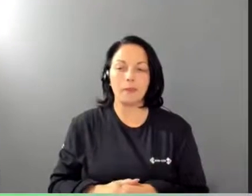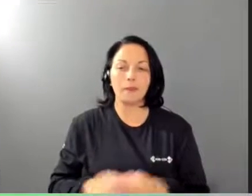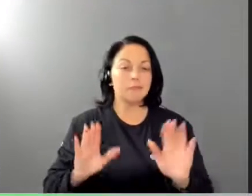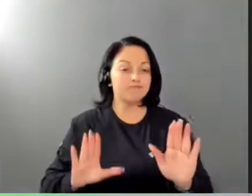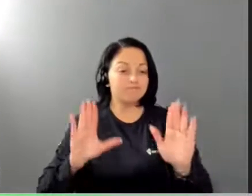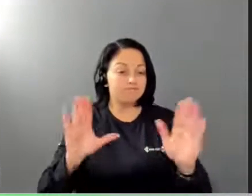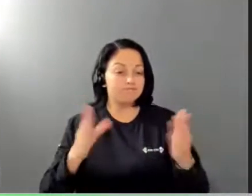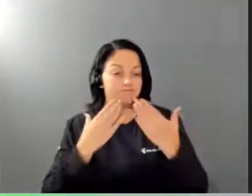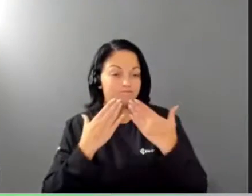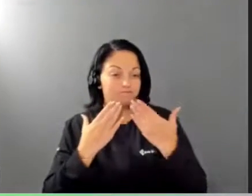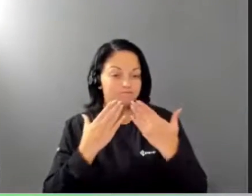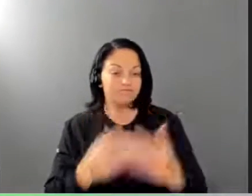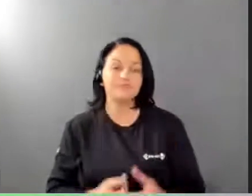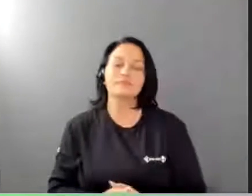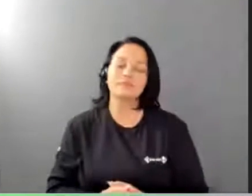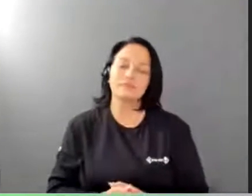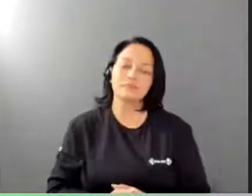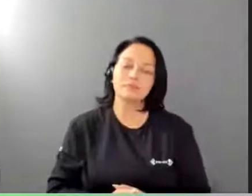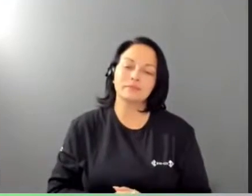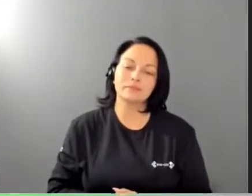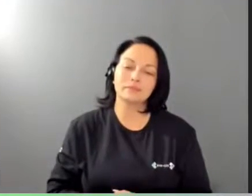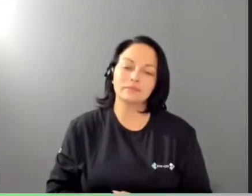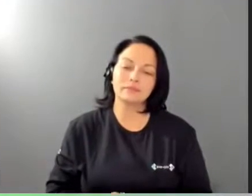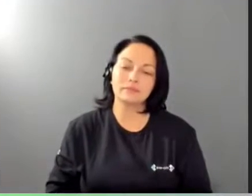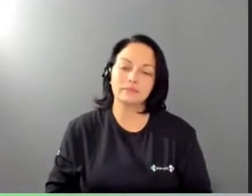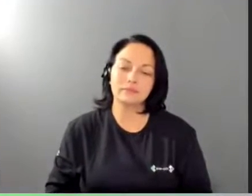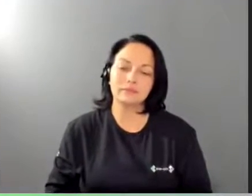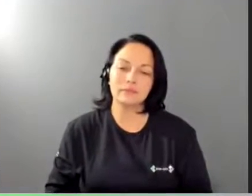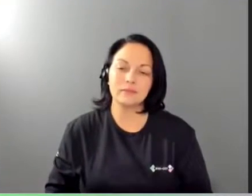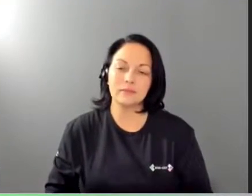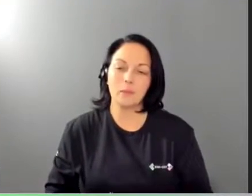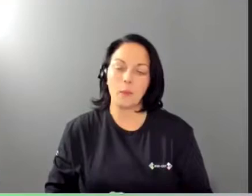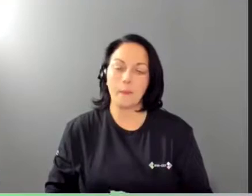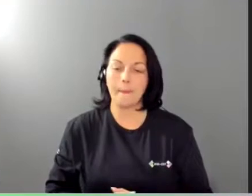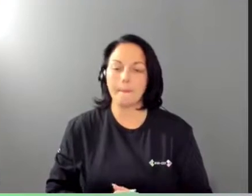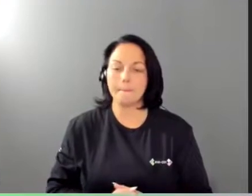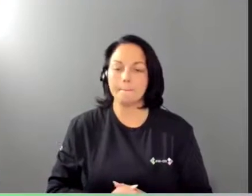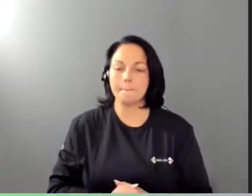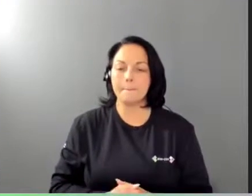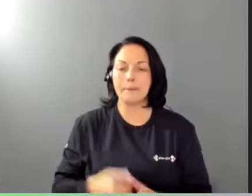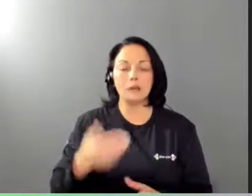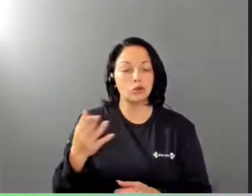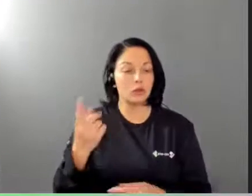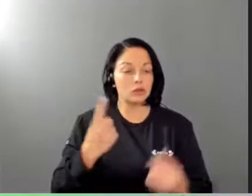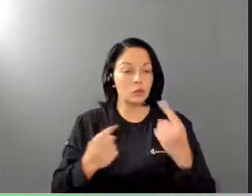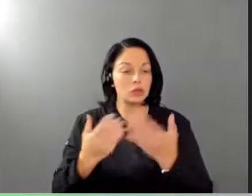we're in their education for the most part.